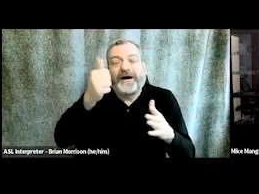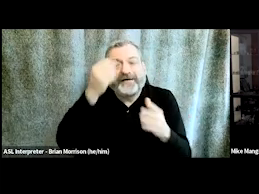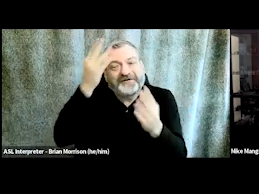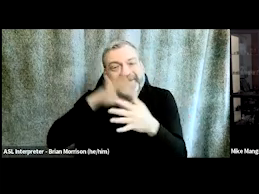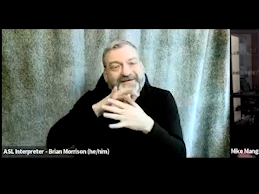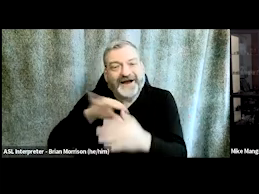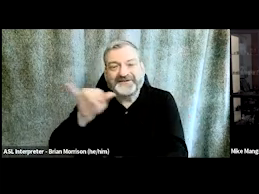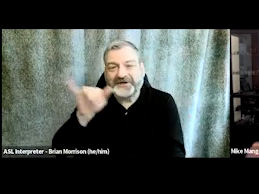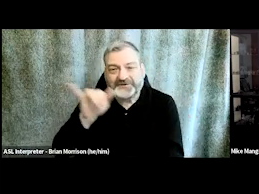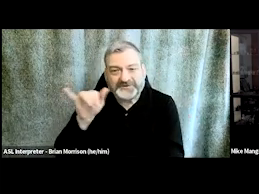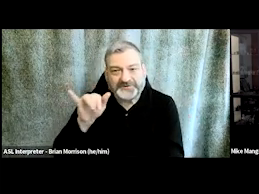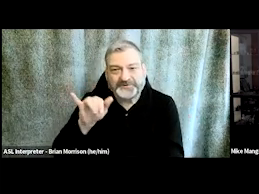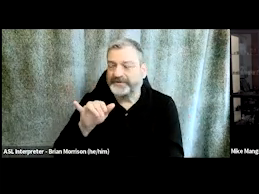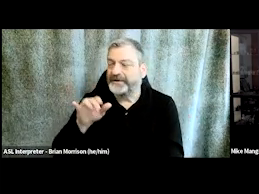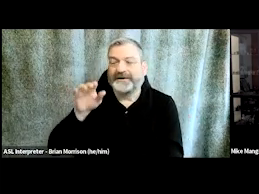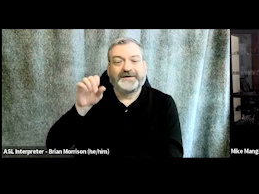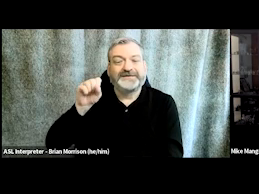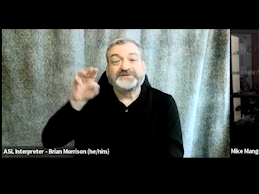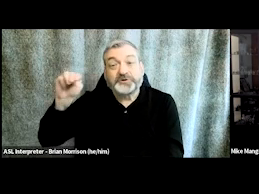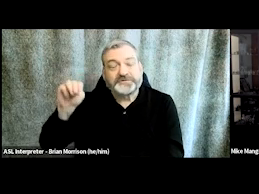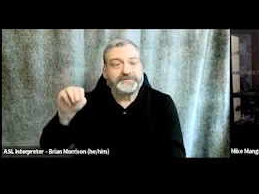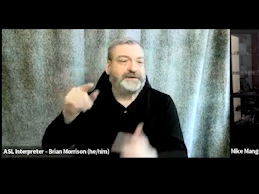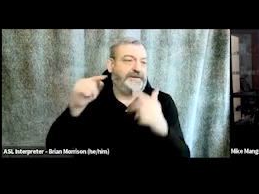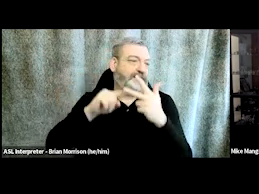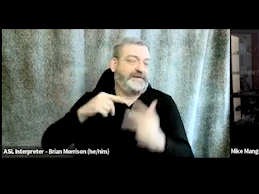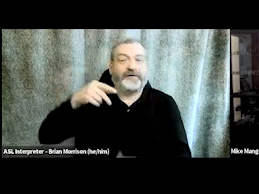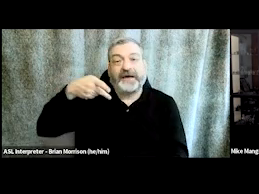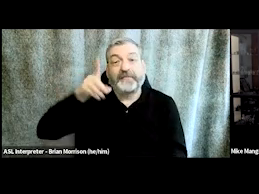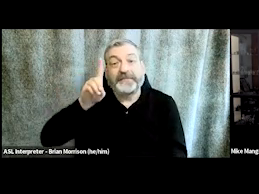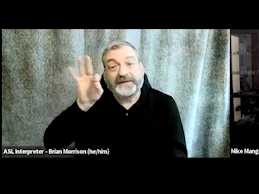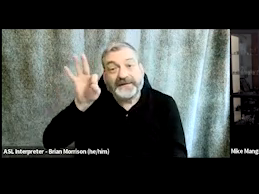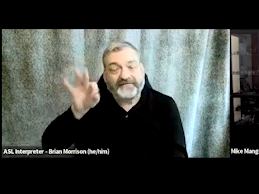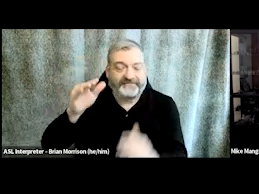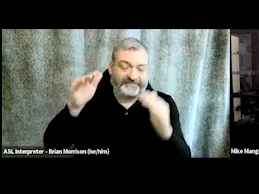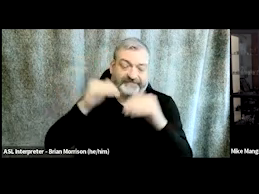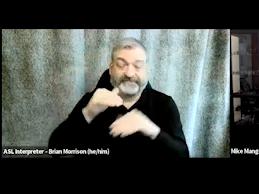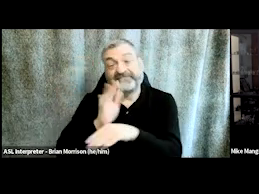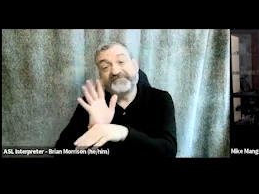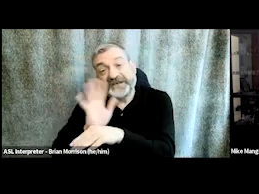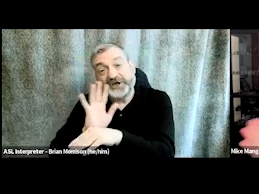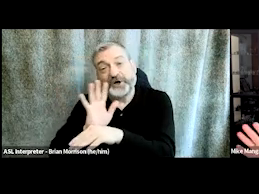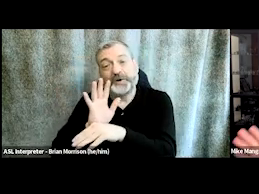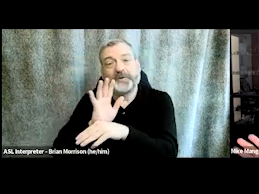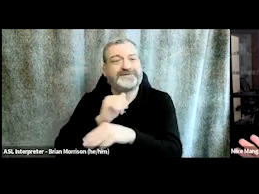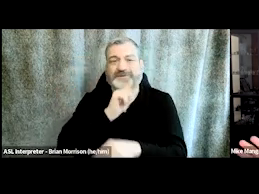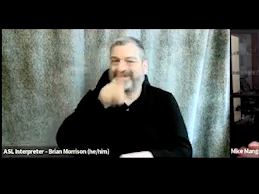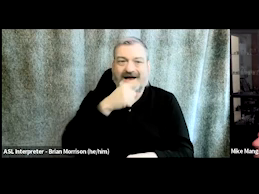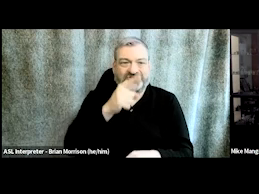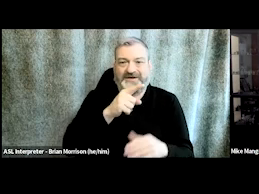There's content in social media, there's content in PDFs, there's content in videos. So how to make those things accessible or